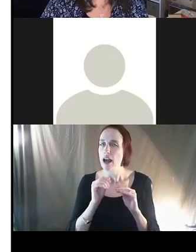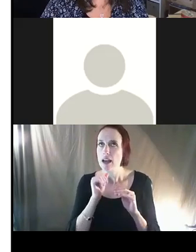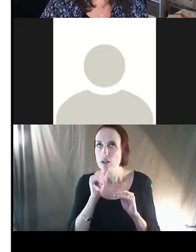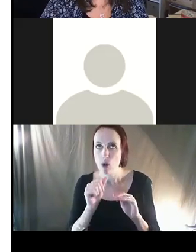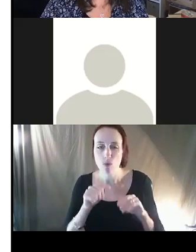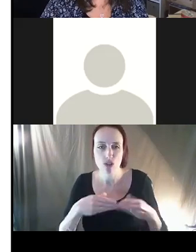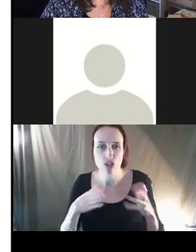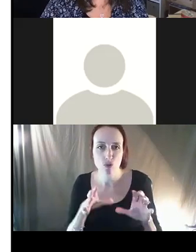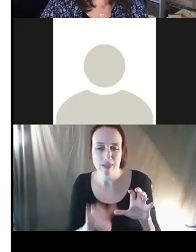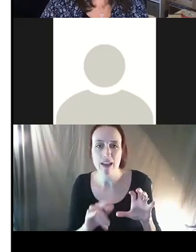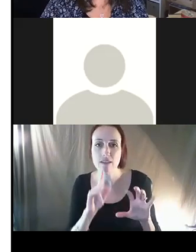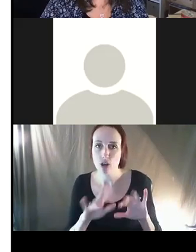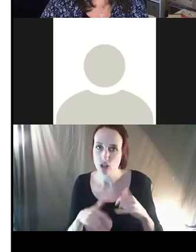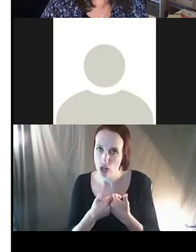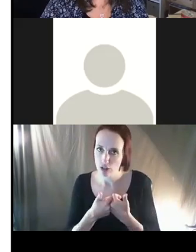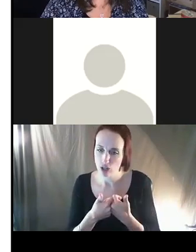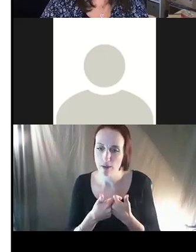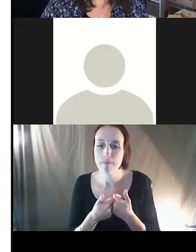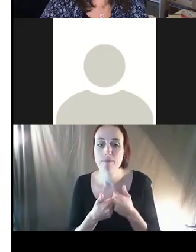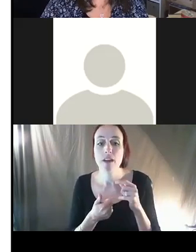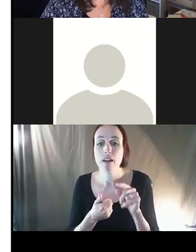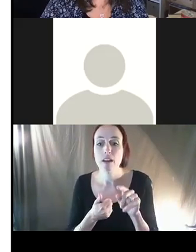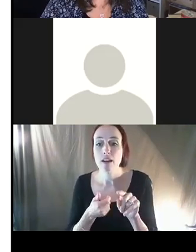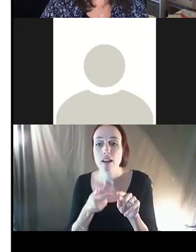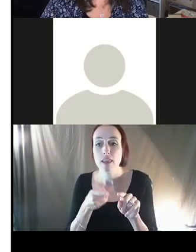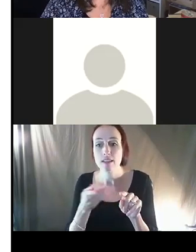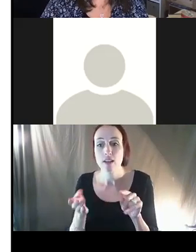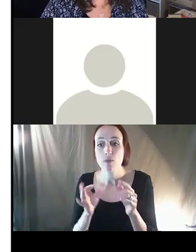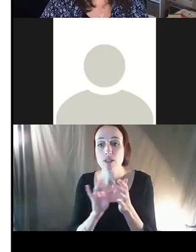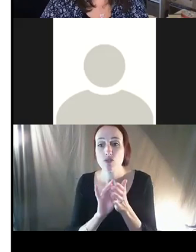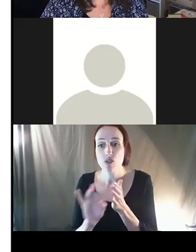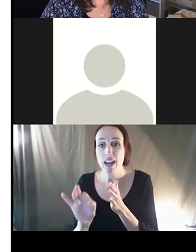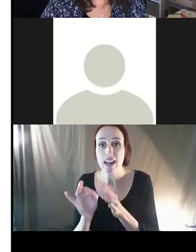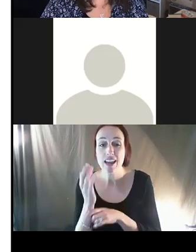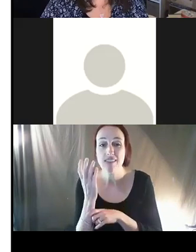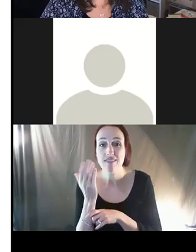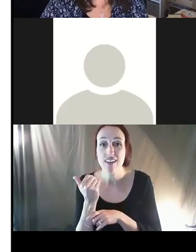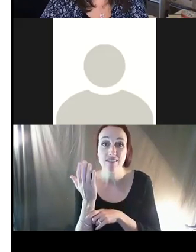This scored grade 15 -- oh, my goodness, that is so complex.